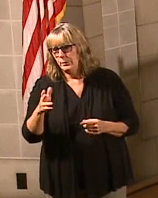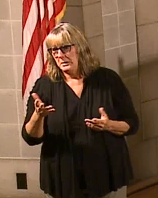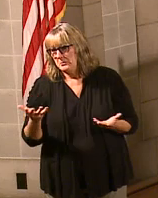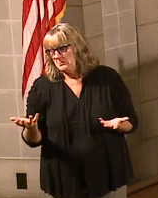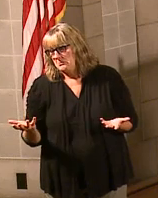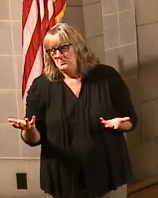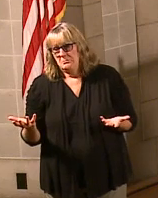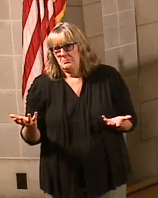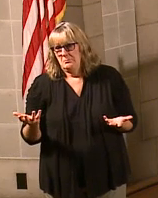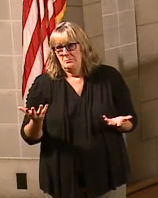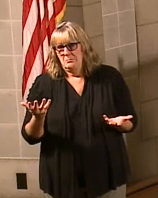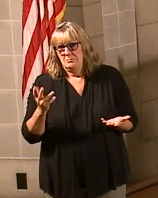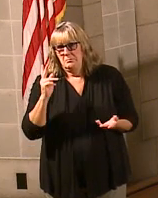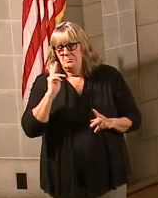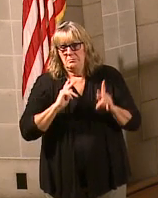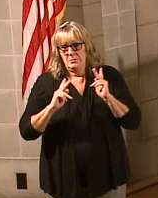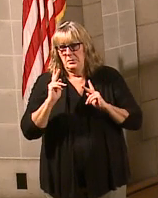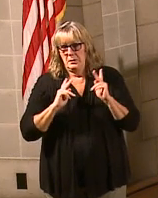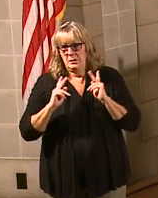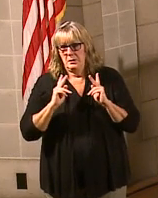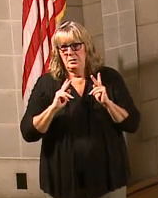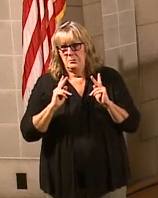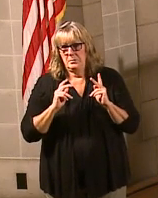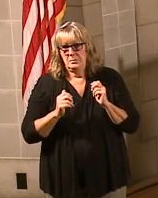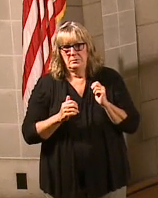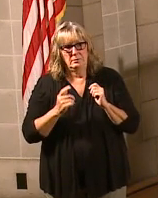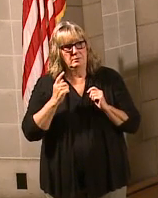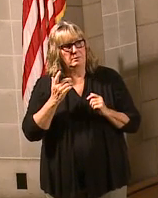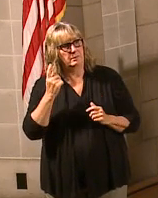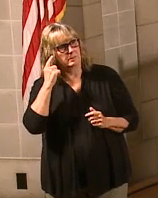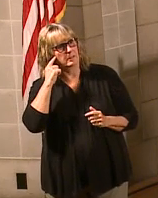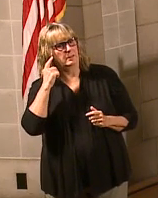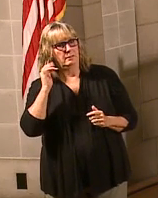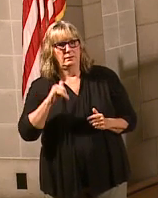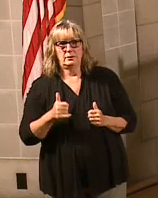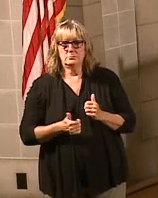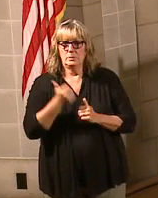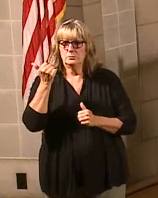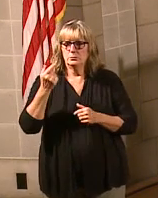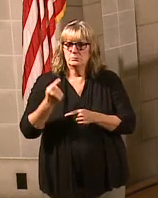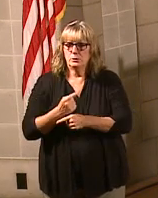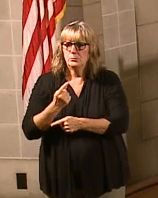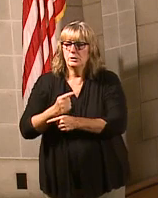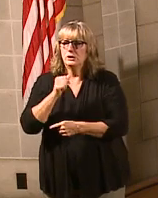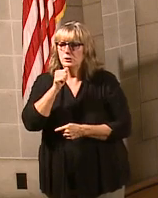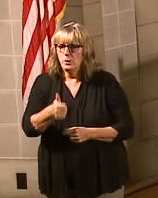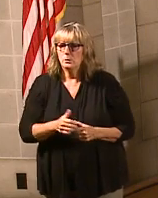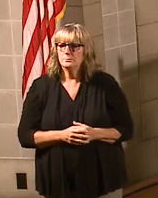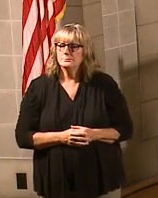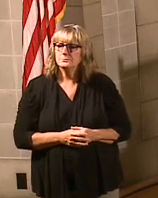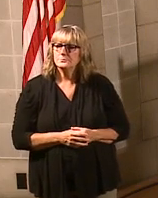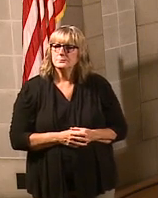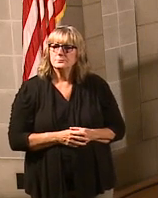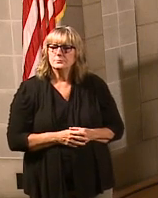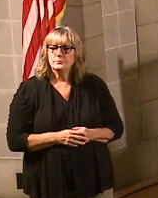HOW MANY DECADES WITHOUT MASKING